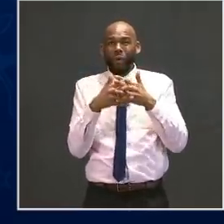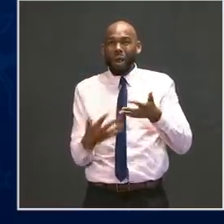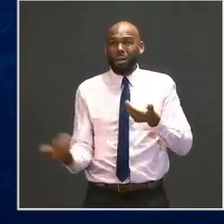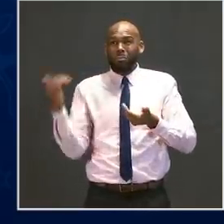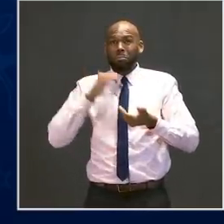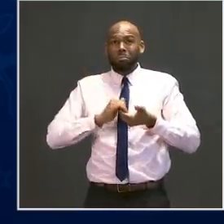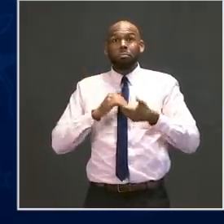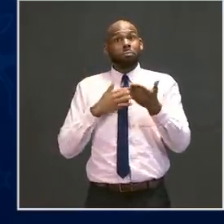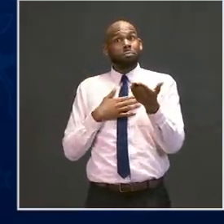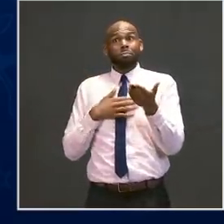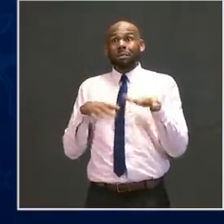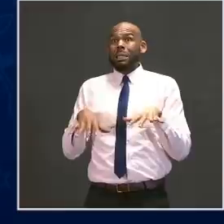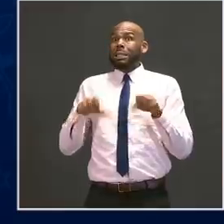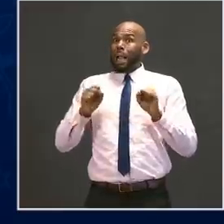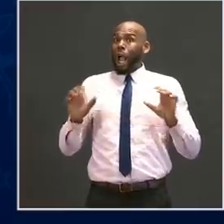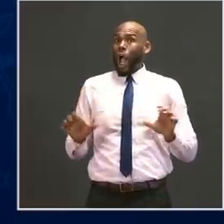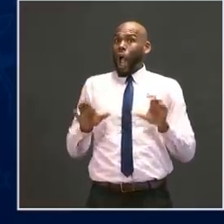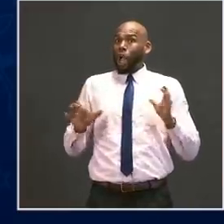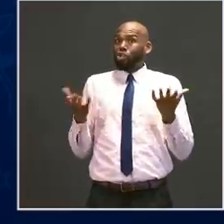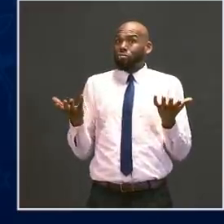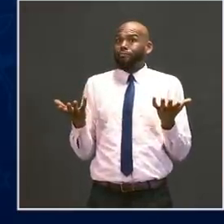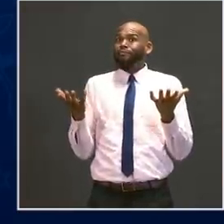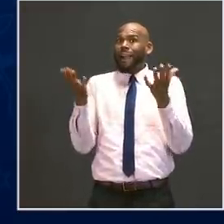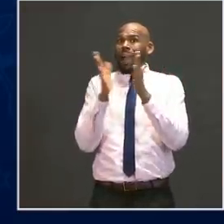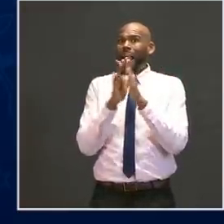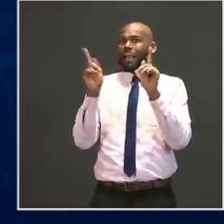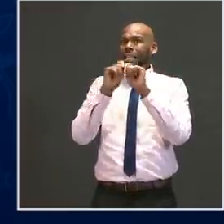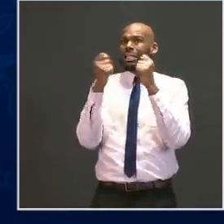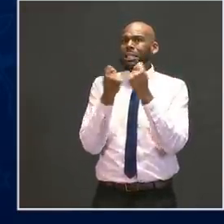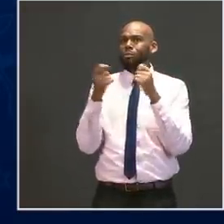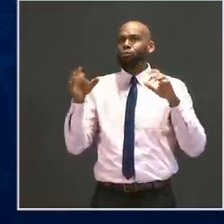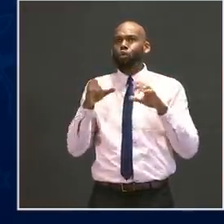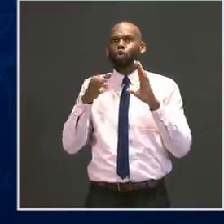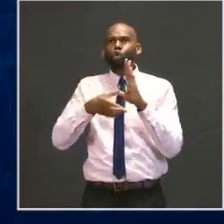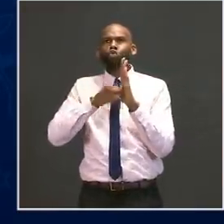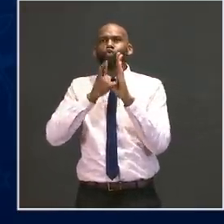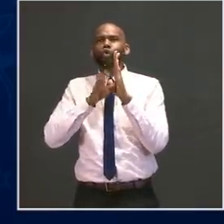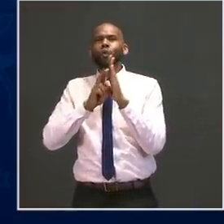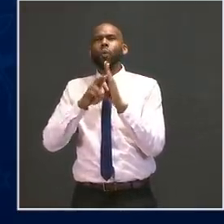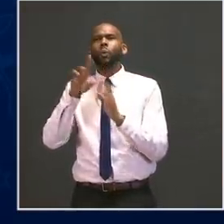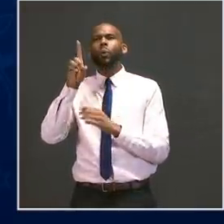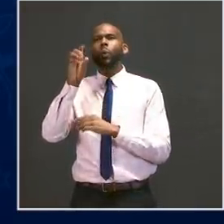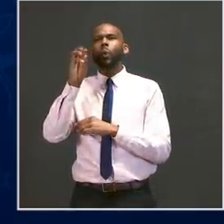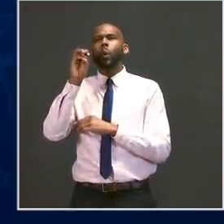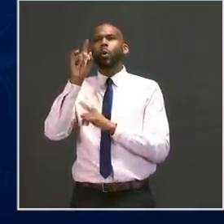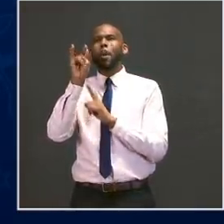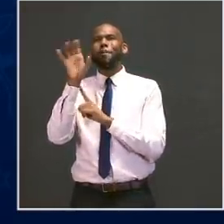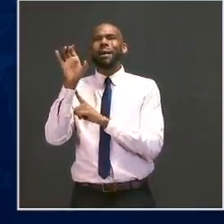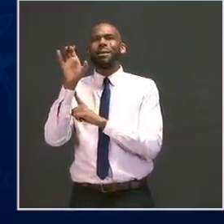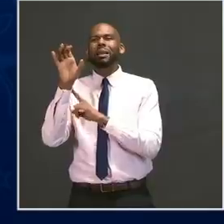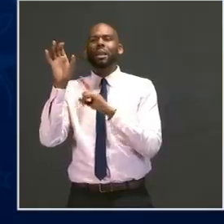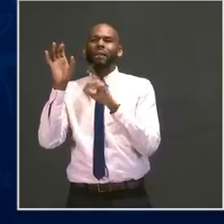And the President has asked his team to do a review of domestic violent extremism in the country. That's a review that was announced